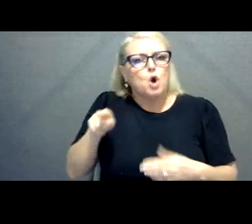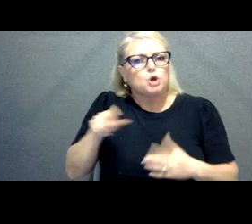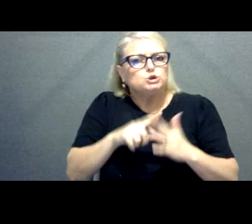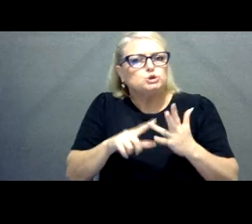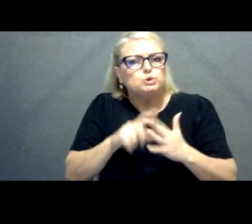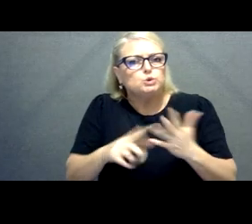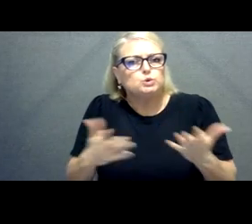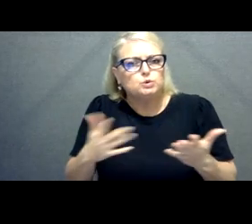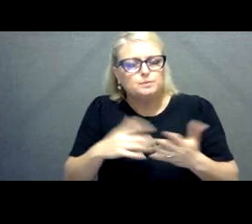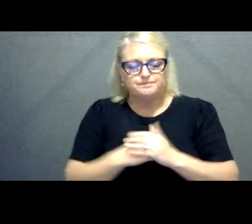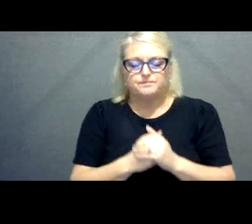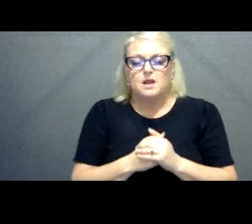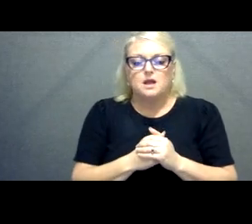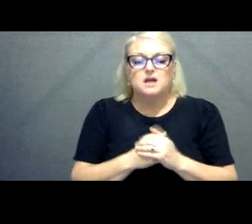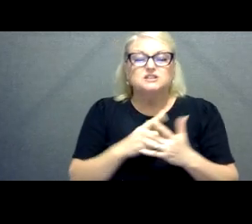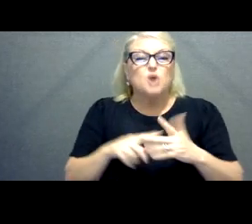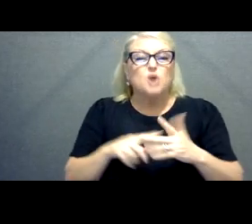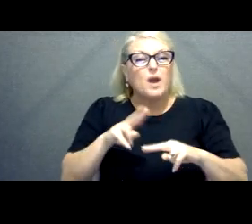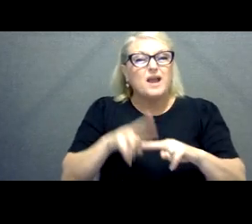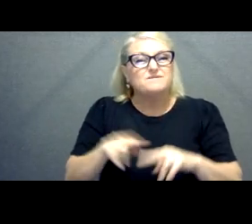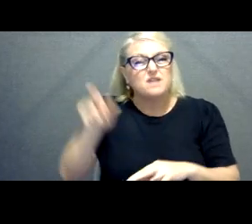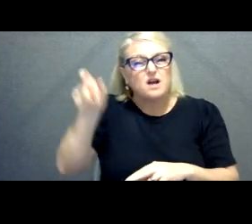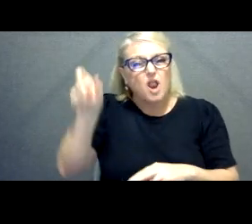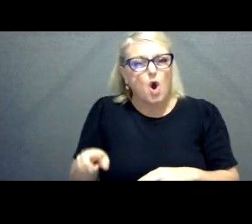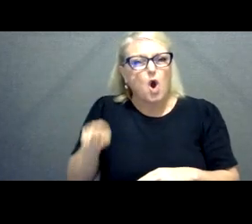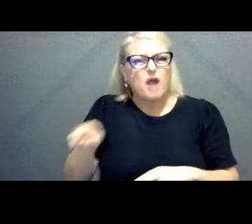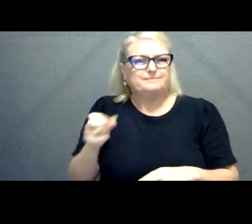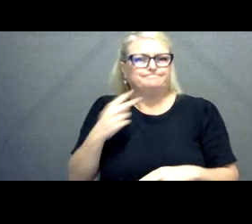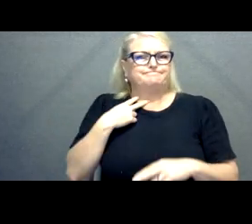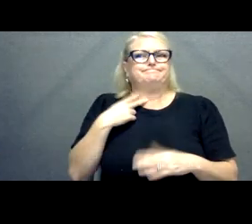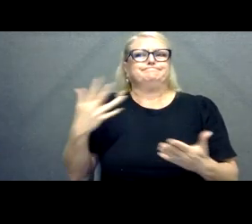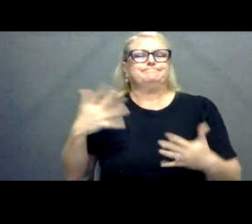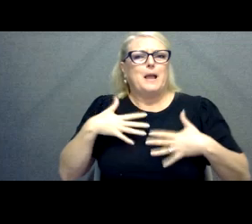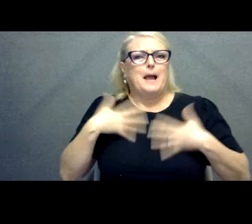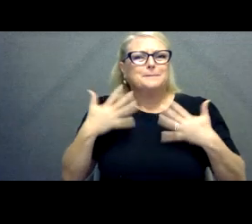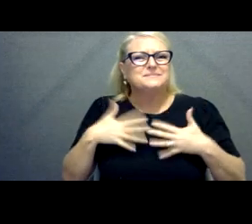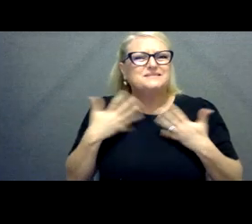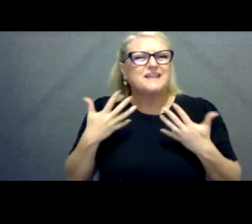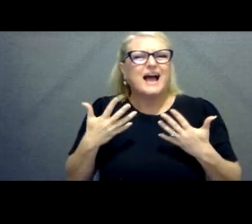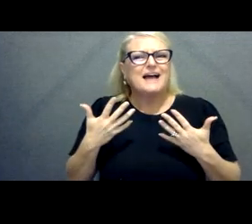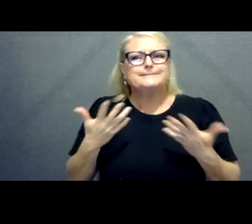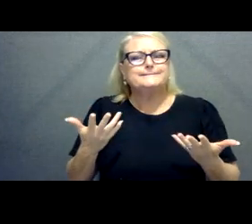about a decision that we make and that can be that doesn't always have to be a refusal so um